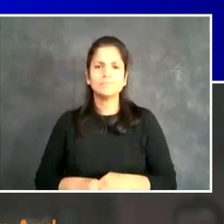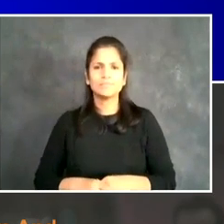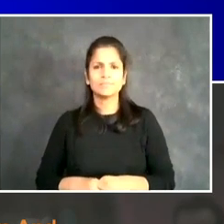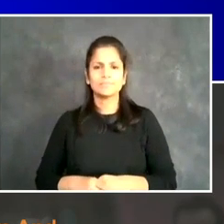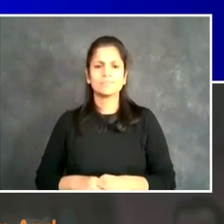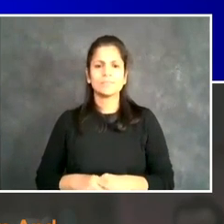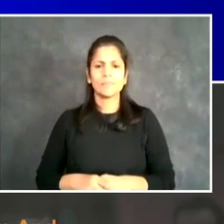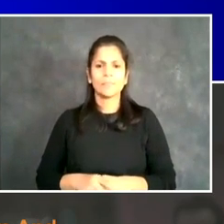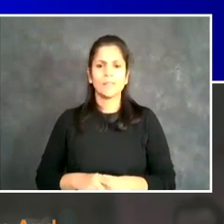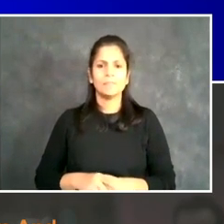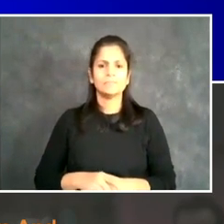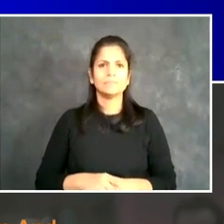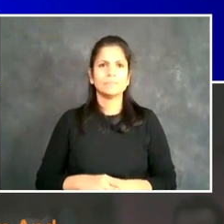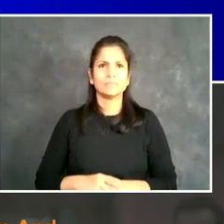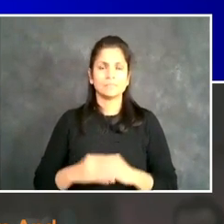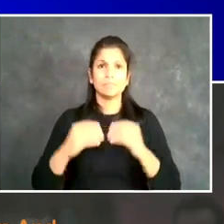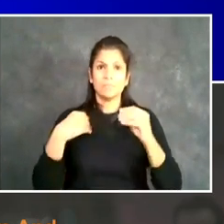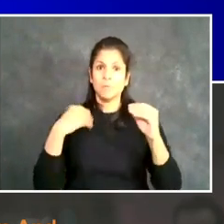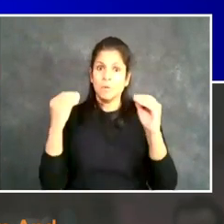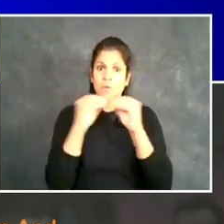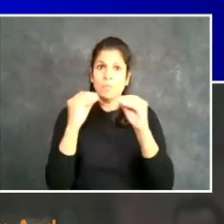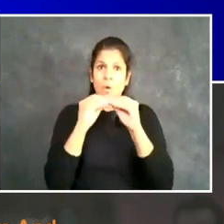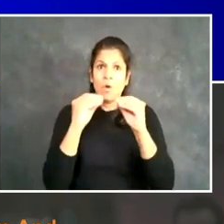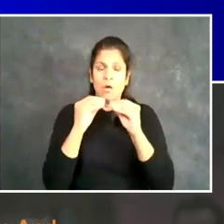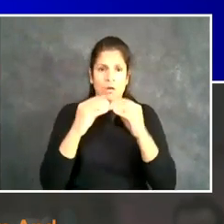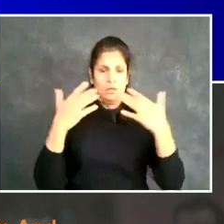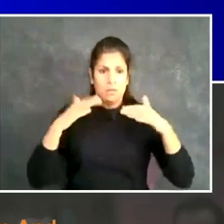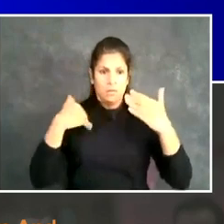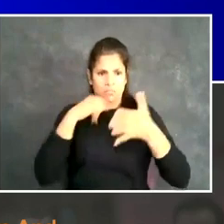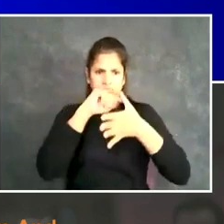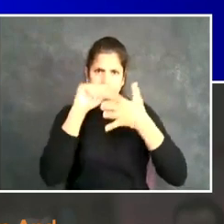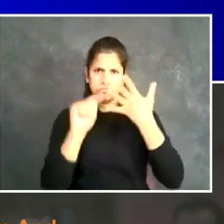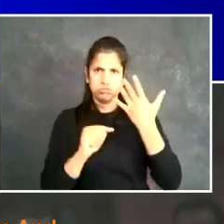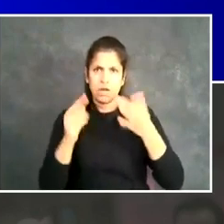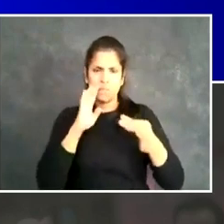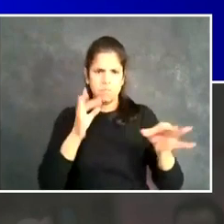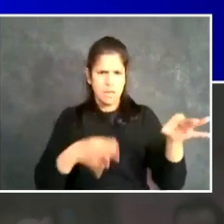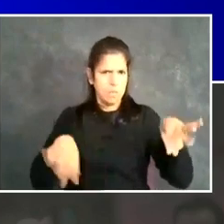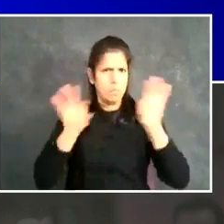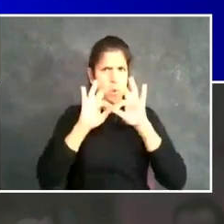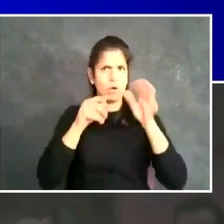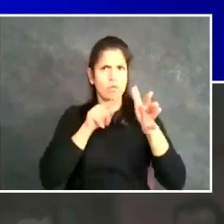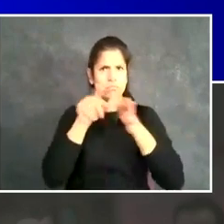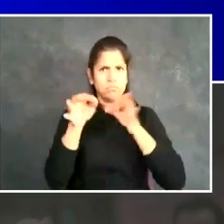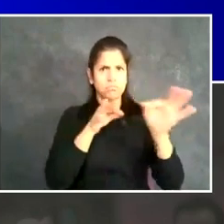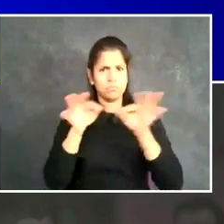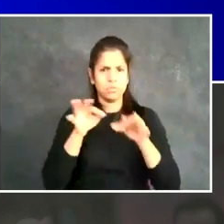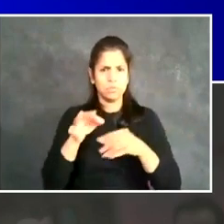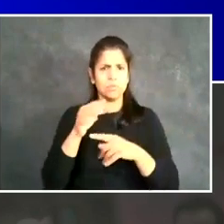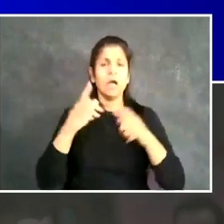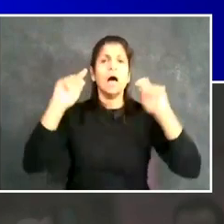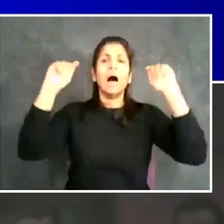NEW APPROACH WE'RE GOING TO TAKE TO PROTECT OUR HEROS.